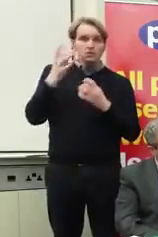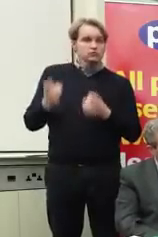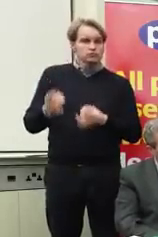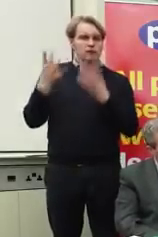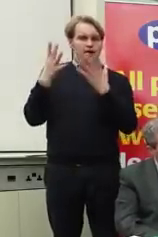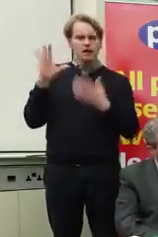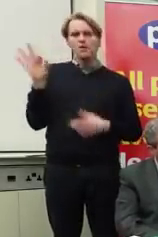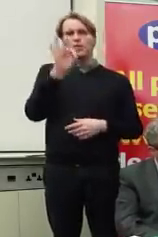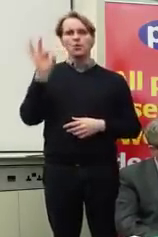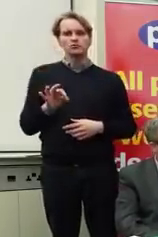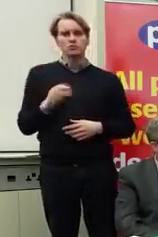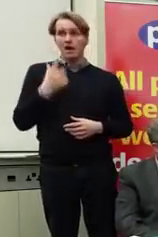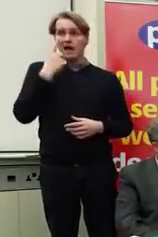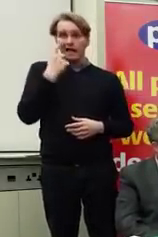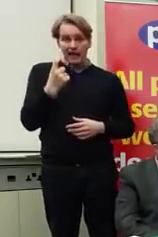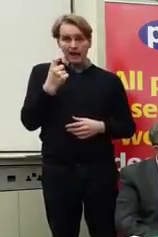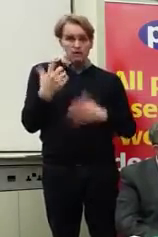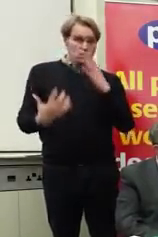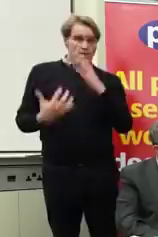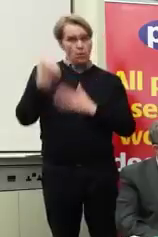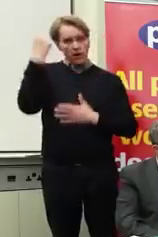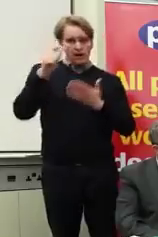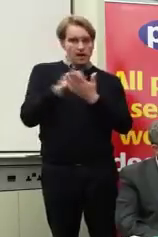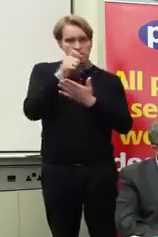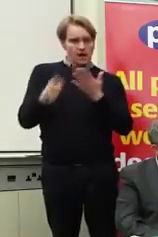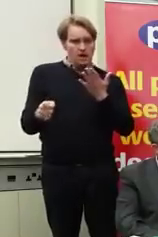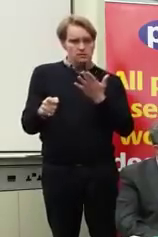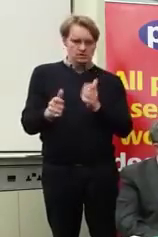question is can we win? So it might be I think appropriate to talk about some of